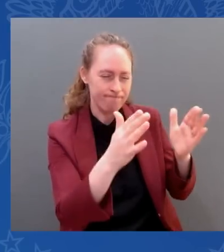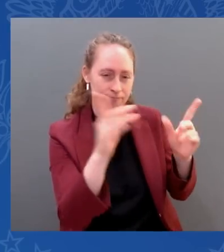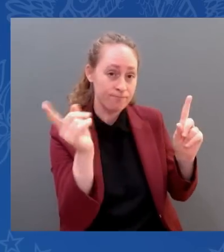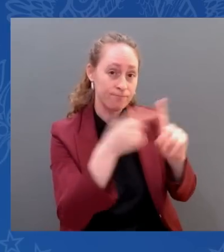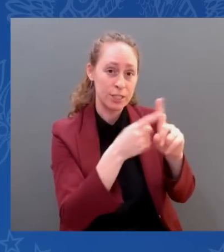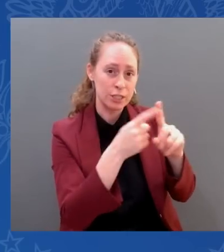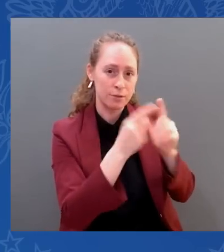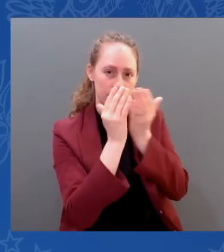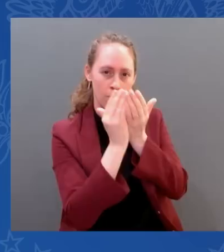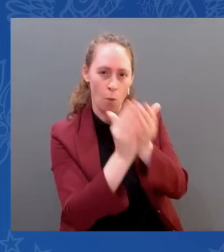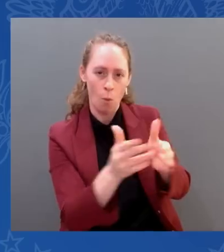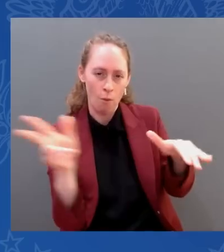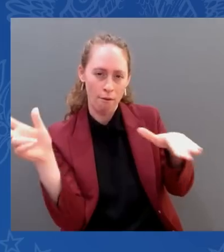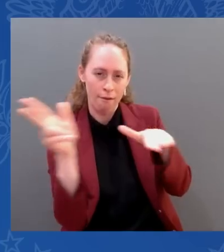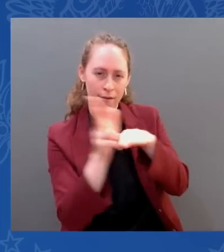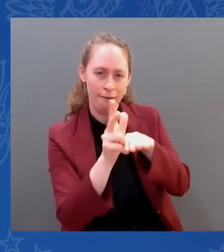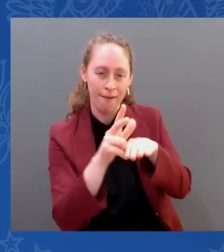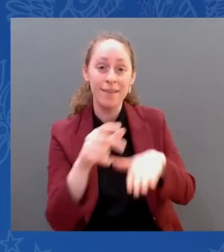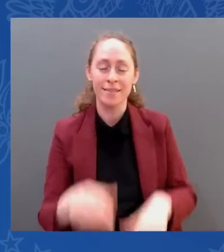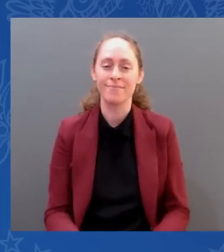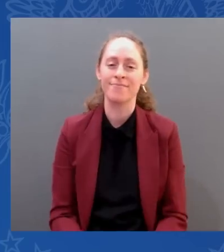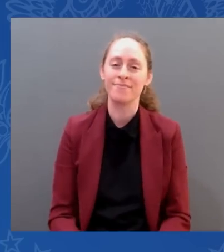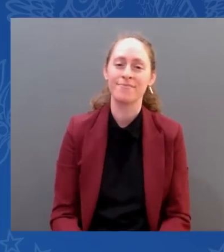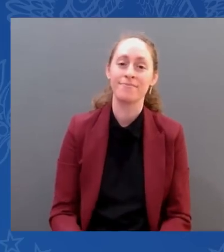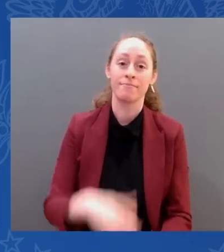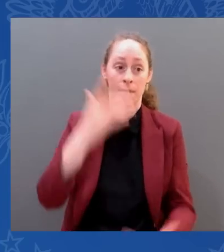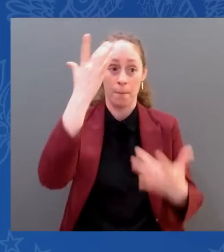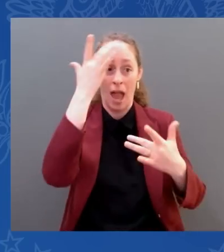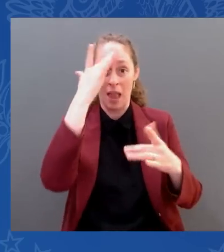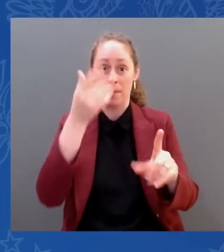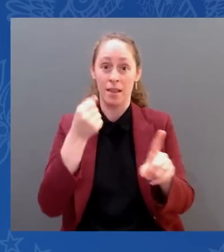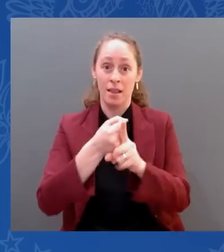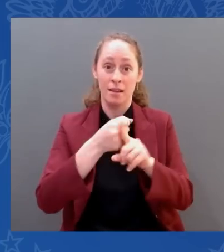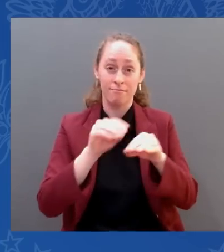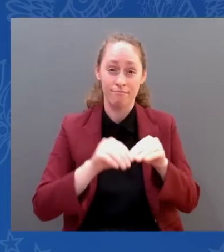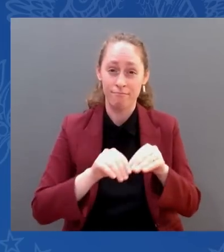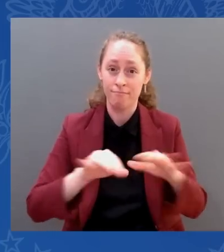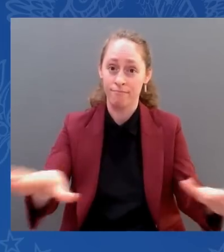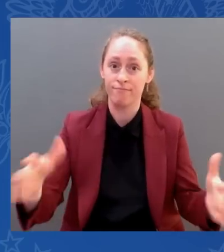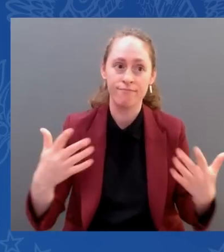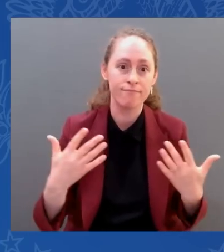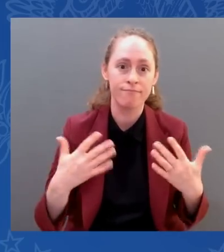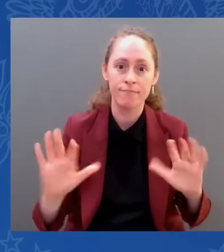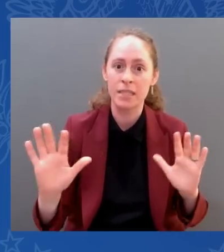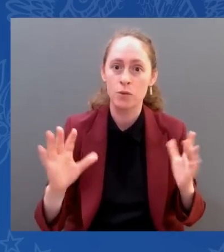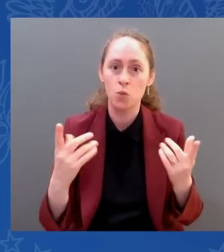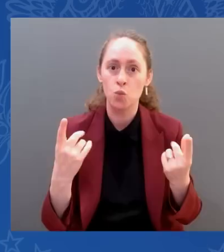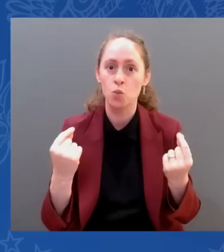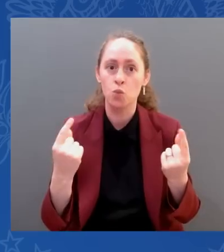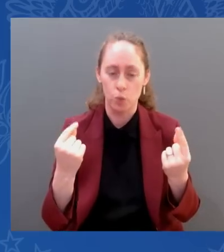so we brought together port operators, shipping companies, and labor and -- to ease the bottlenecks.